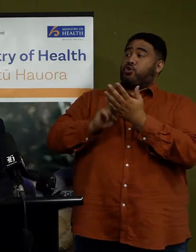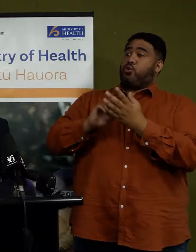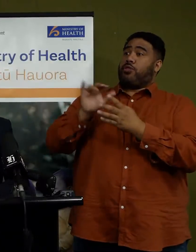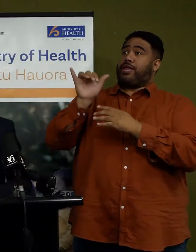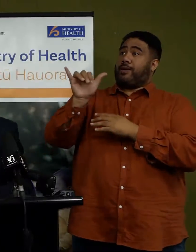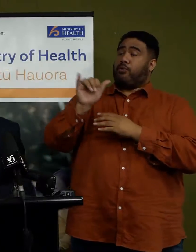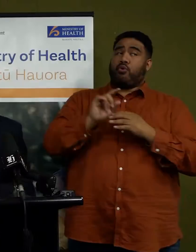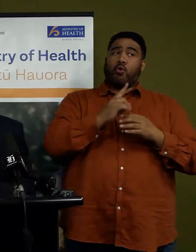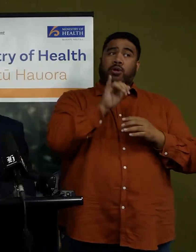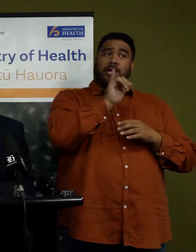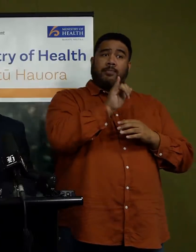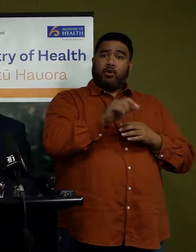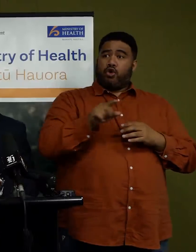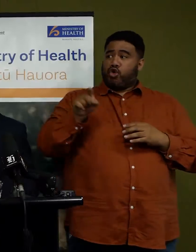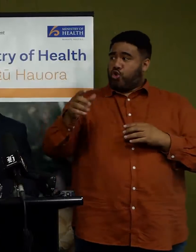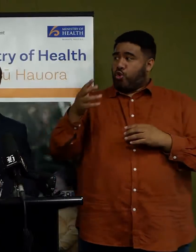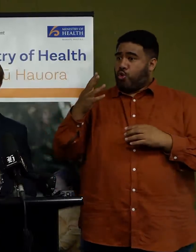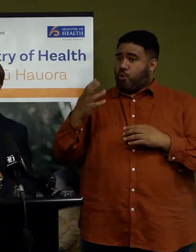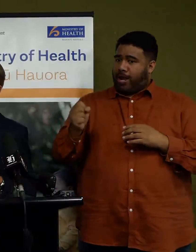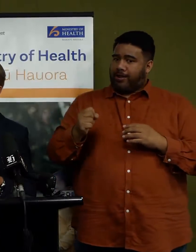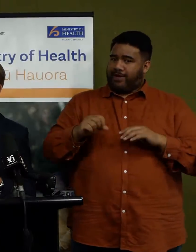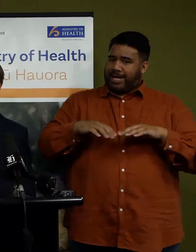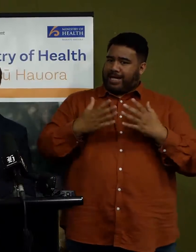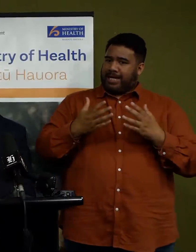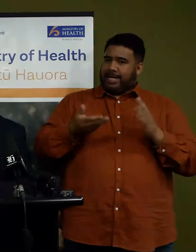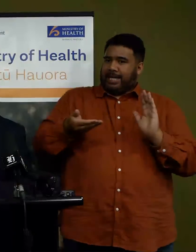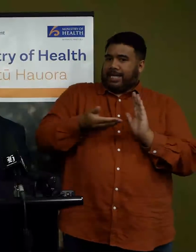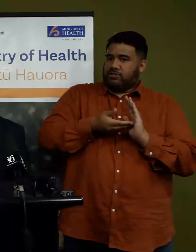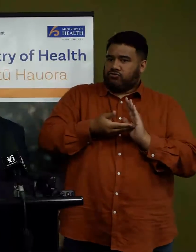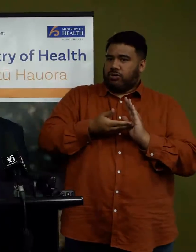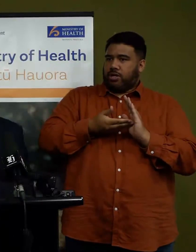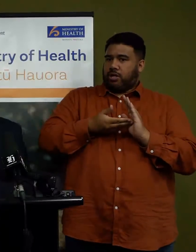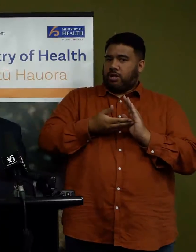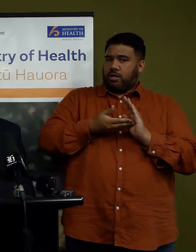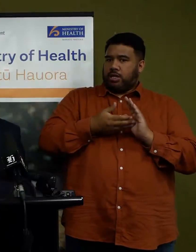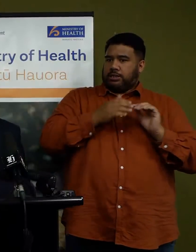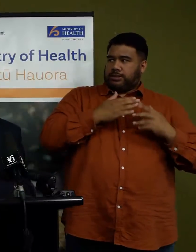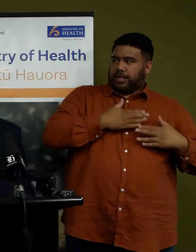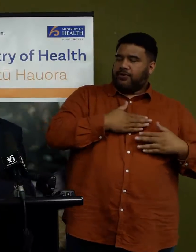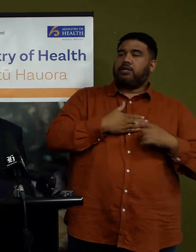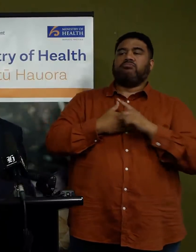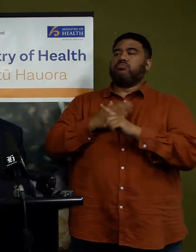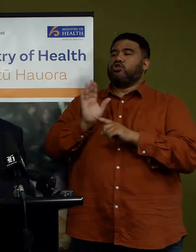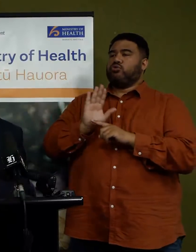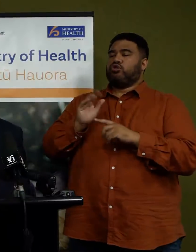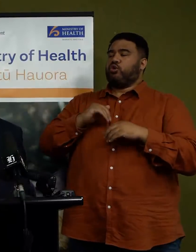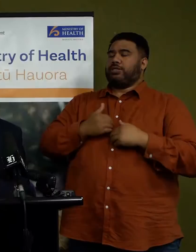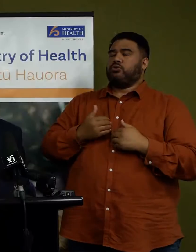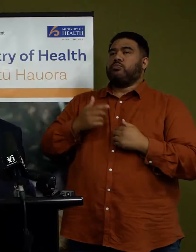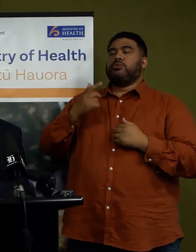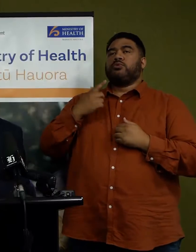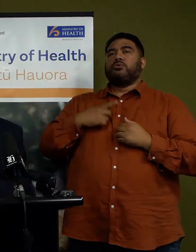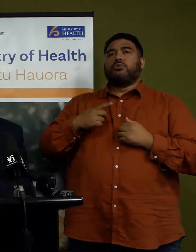So the airports themselves won't need to take any additional measures because as you would recognize,